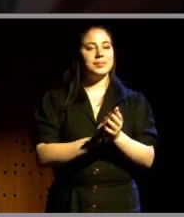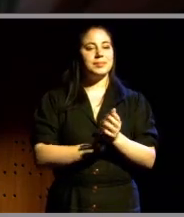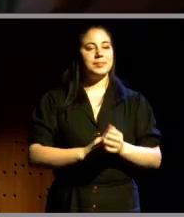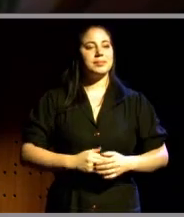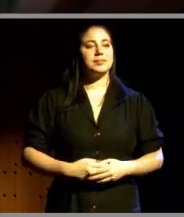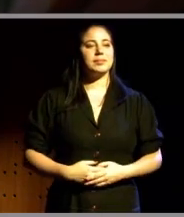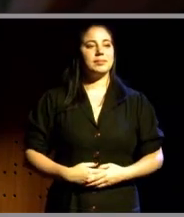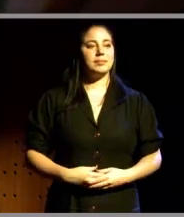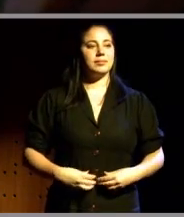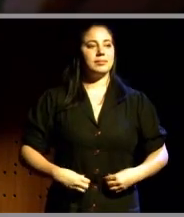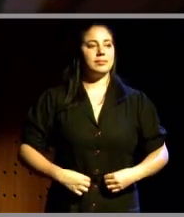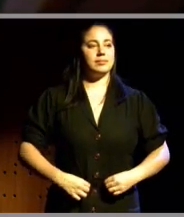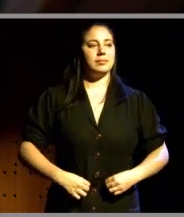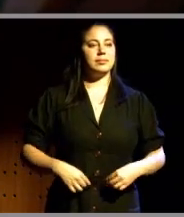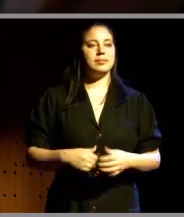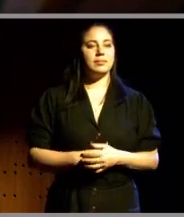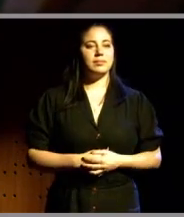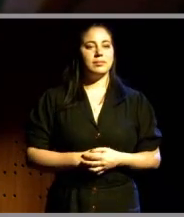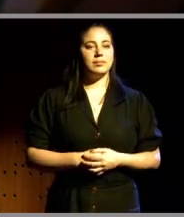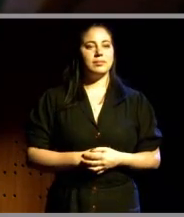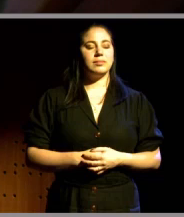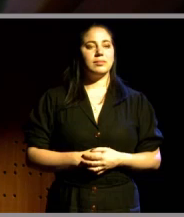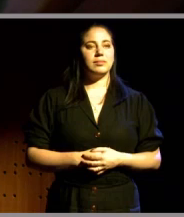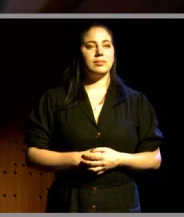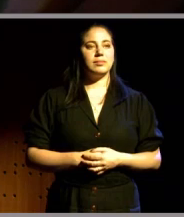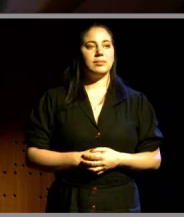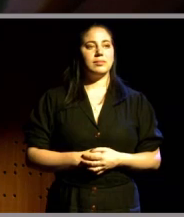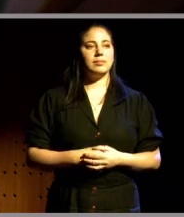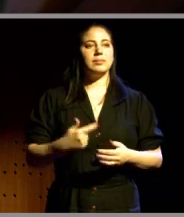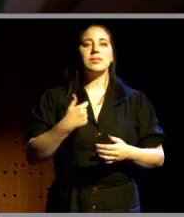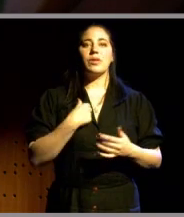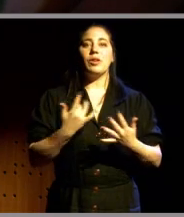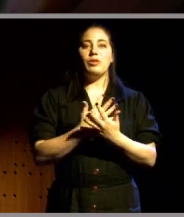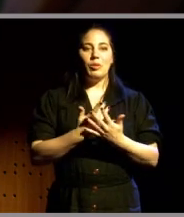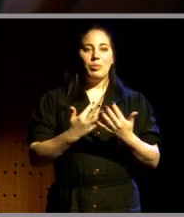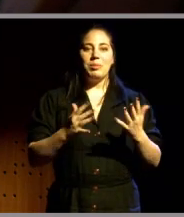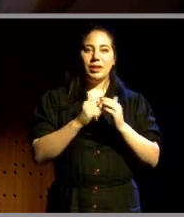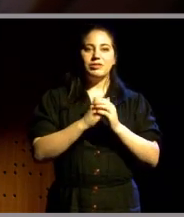And then Amaya, Chris Sainsbury who started the first